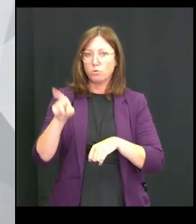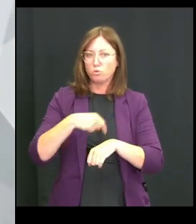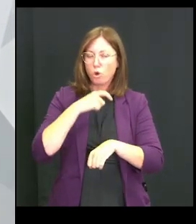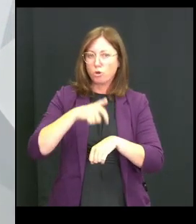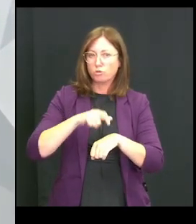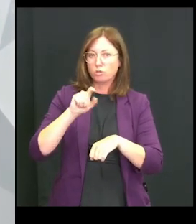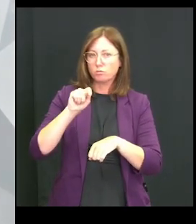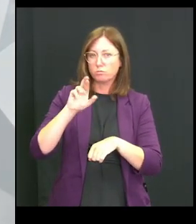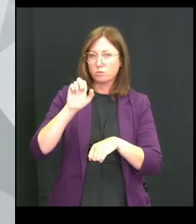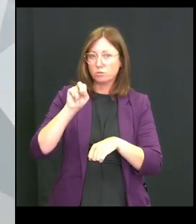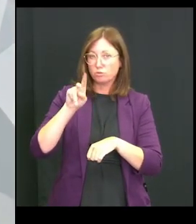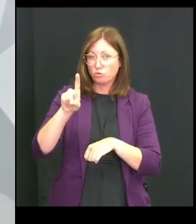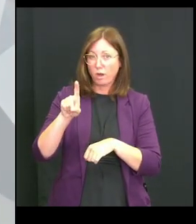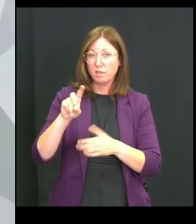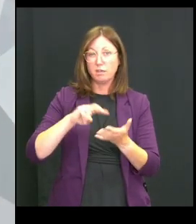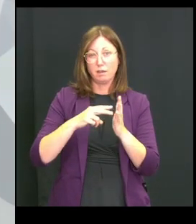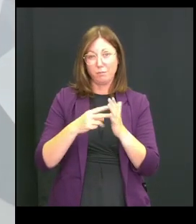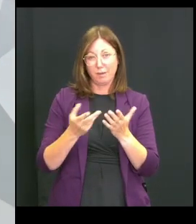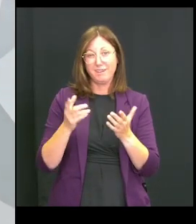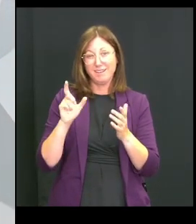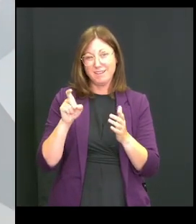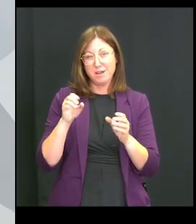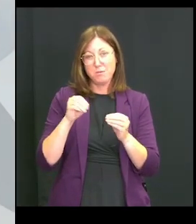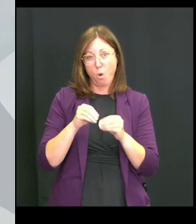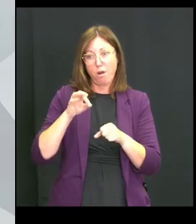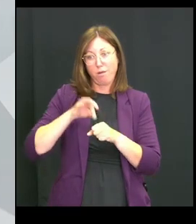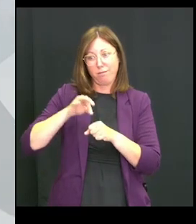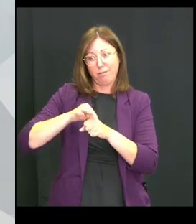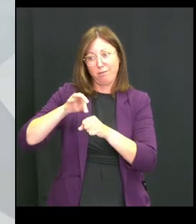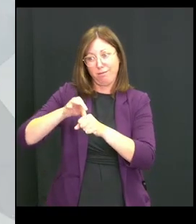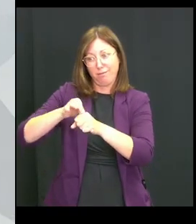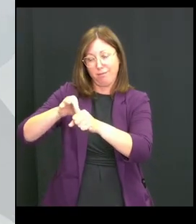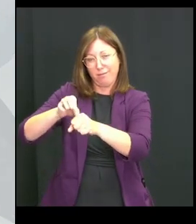you have to wait a whole bunch of election cycles to be able to do that.